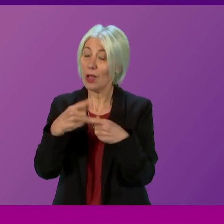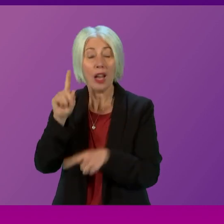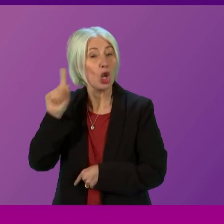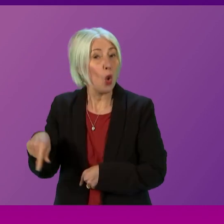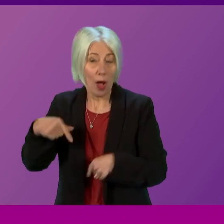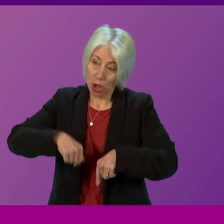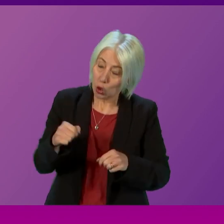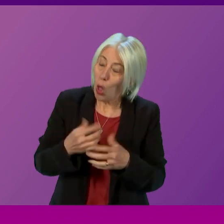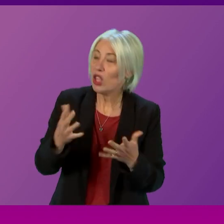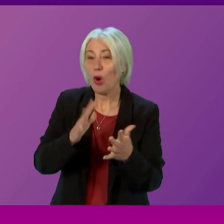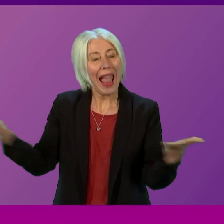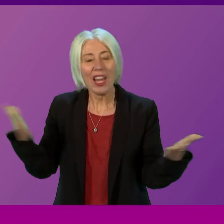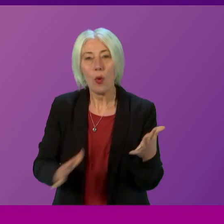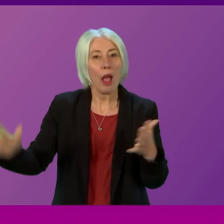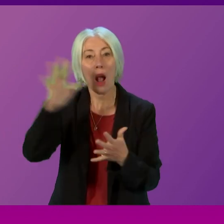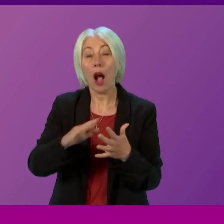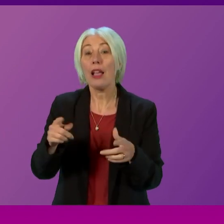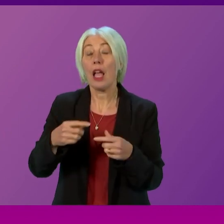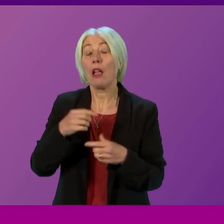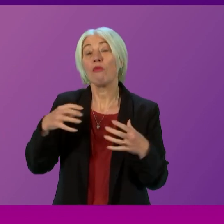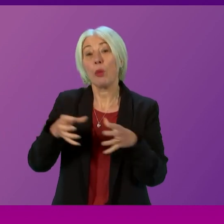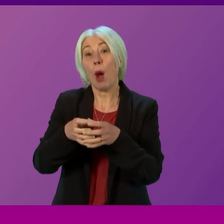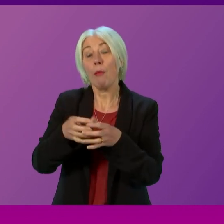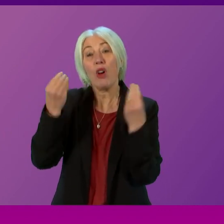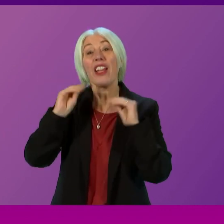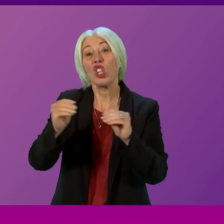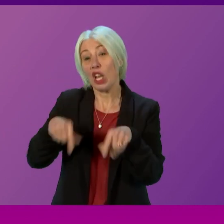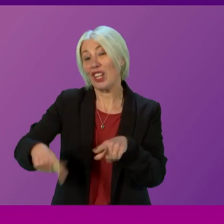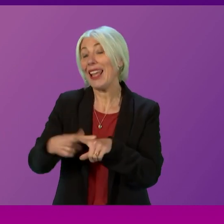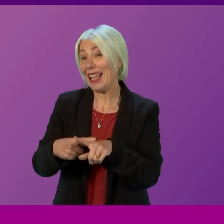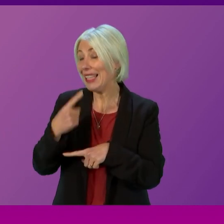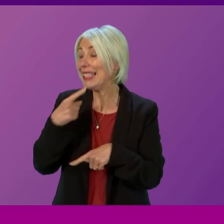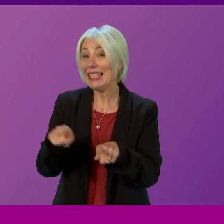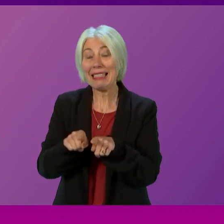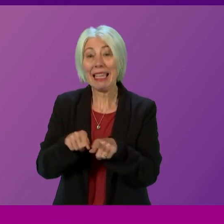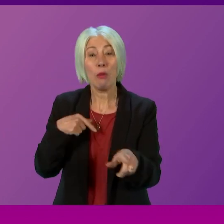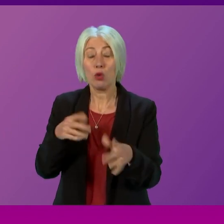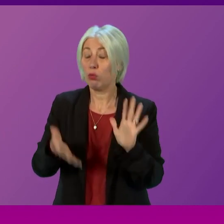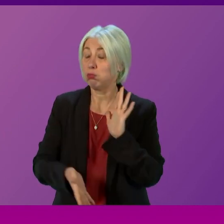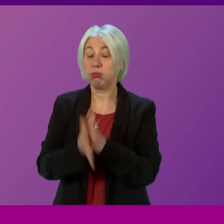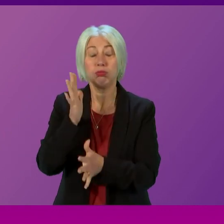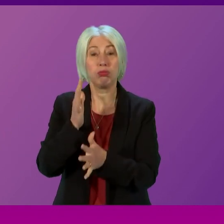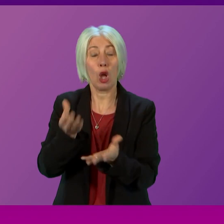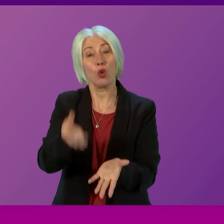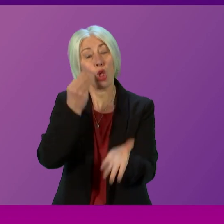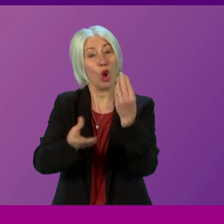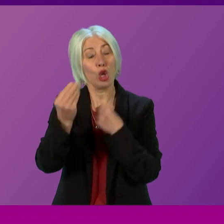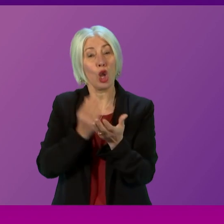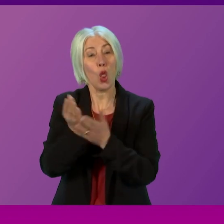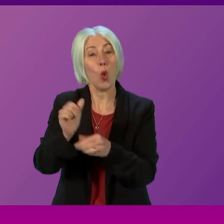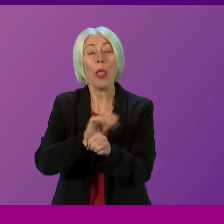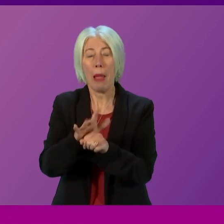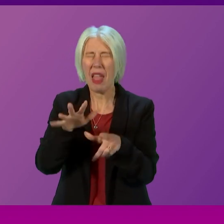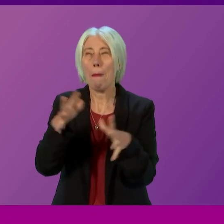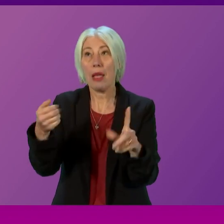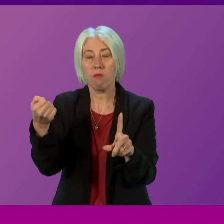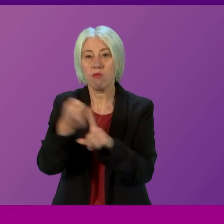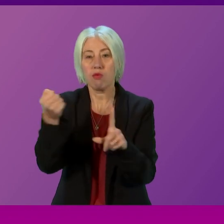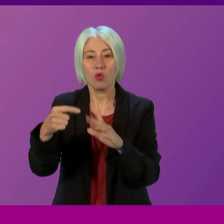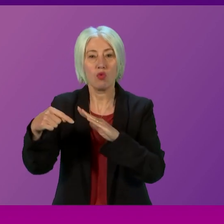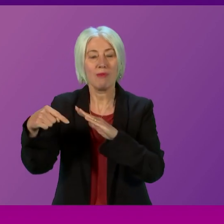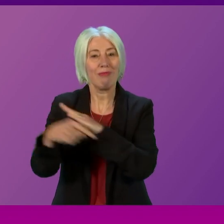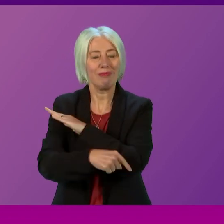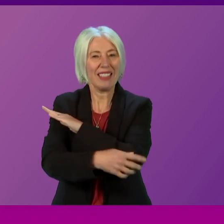the Department for Education south of the border said of the attainment gap that